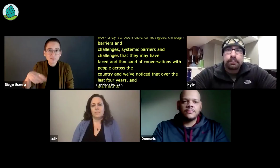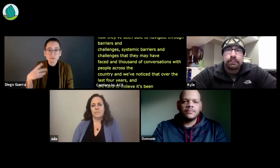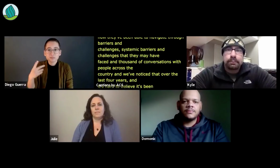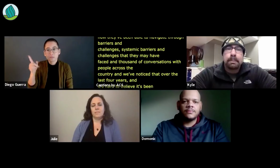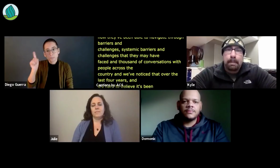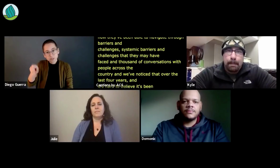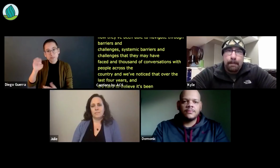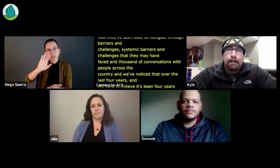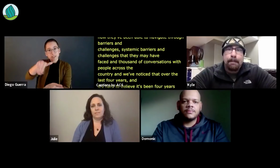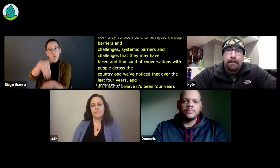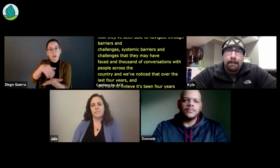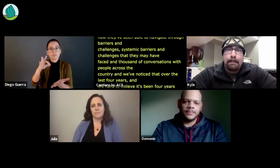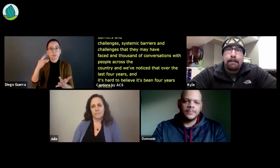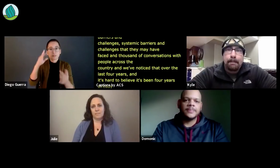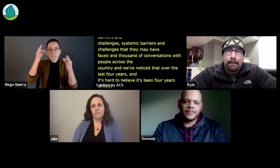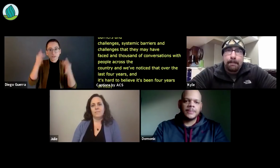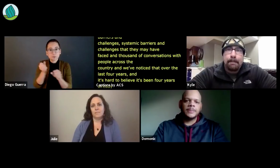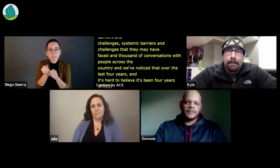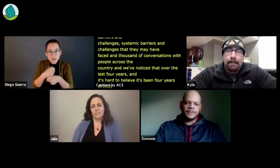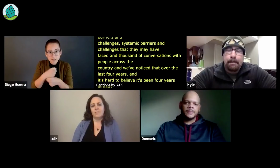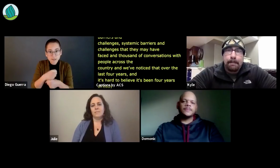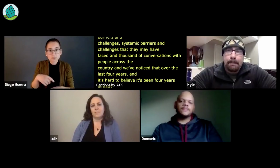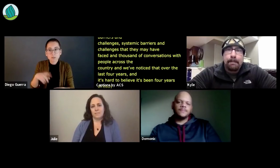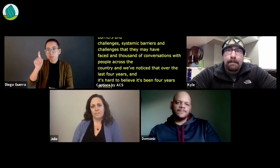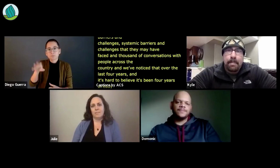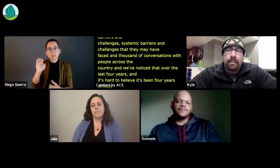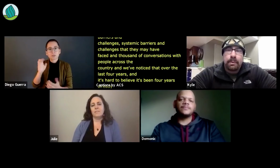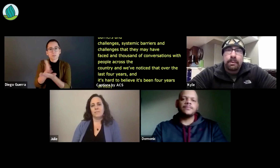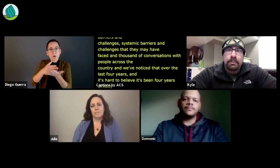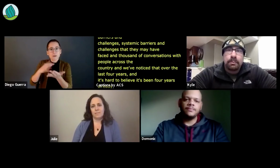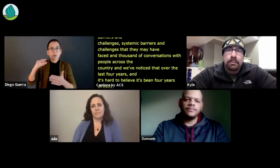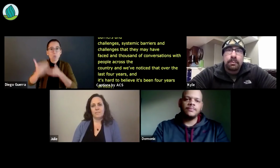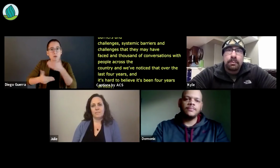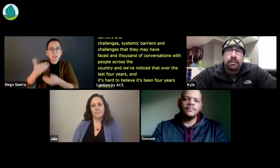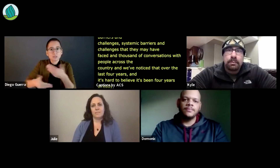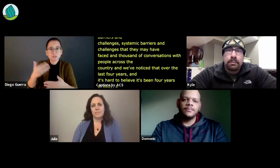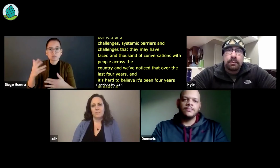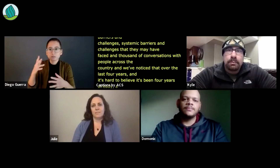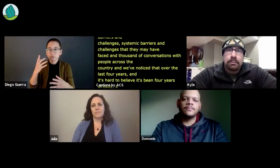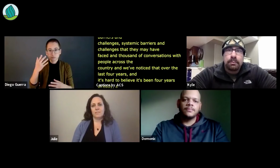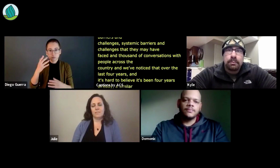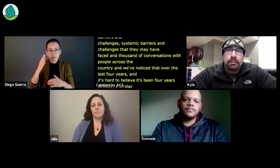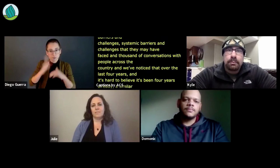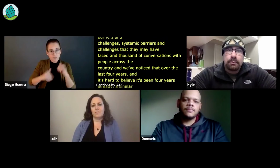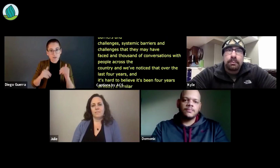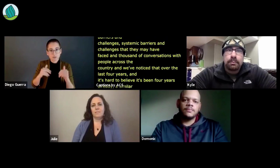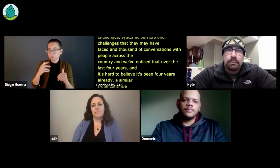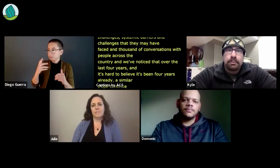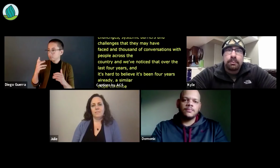a similar trope continues to arise and that's that deaf people need to be involved in the decision making. Deaf people need to be a part of the process.